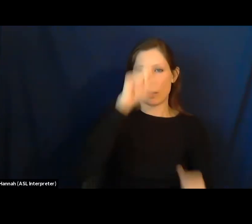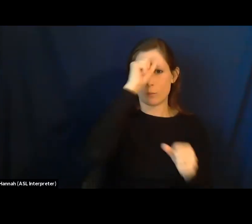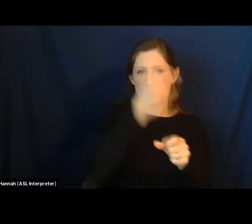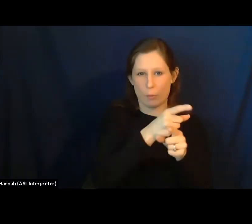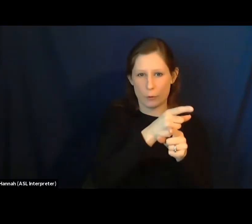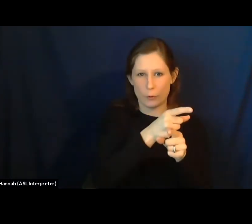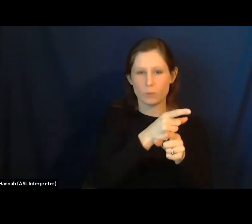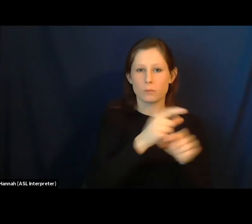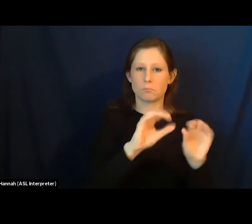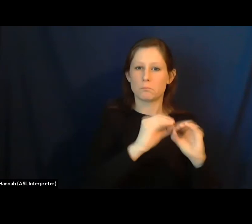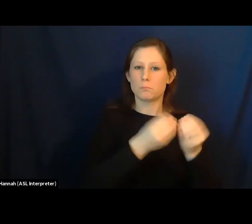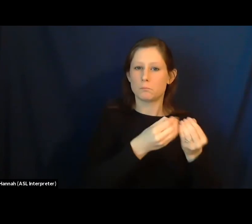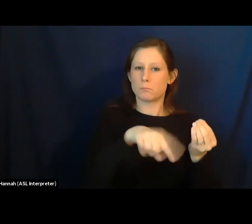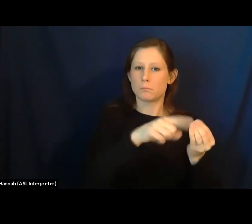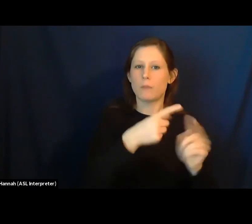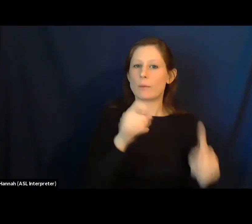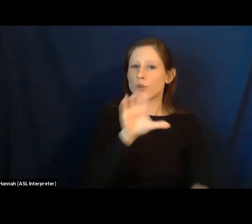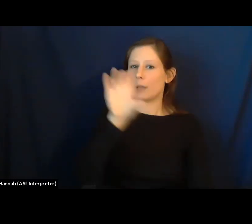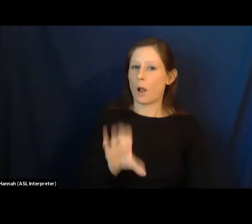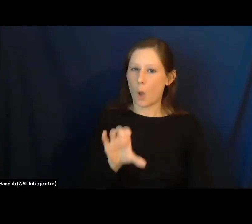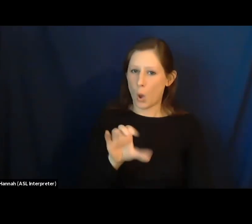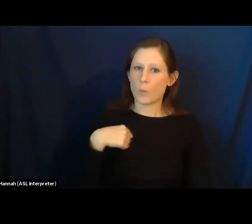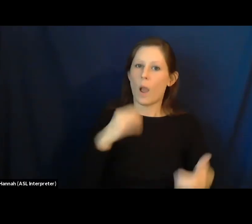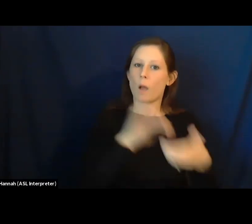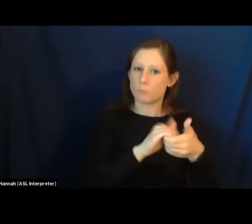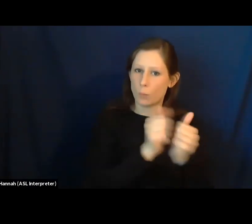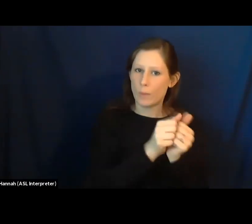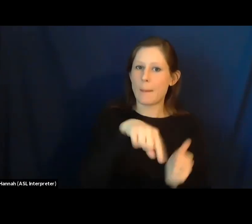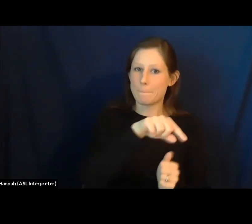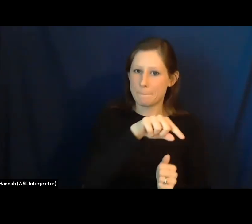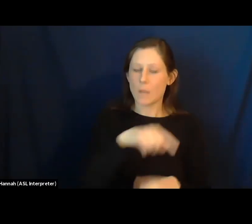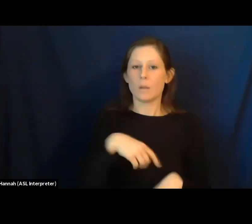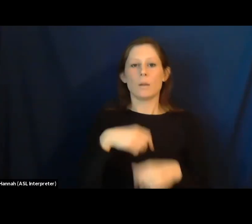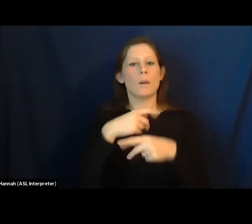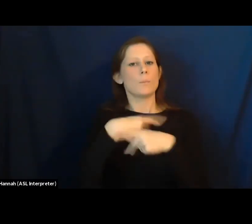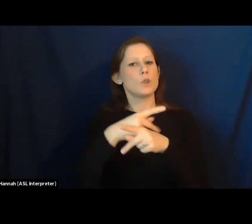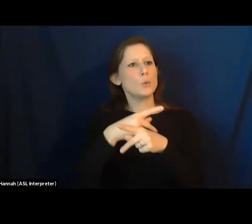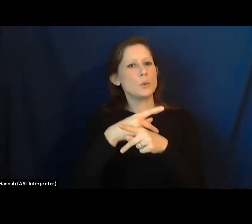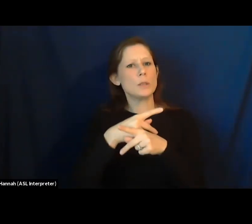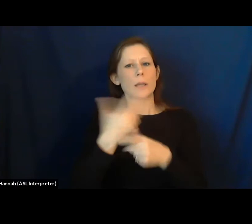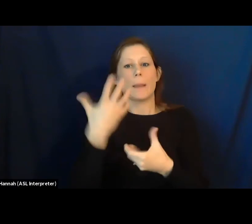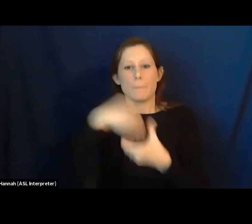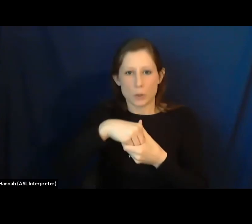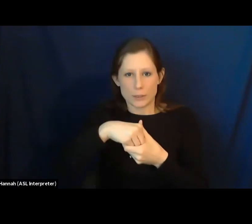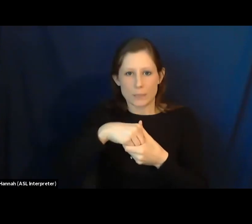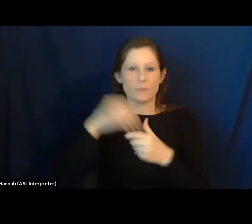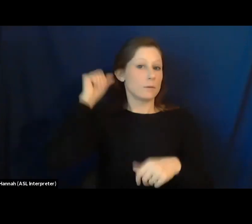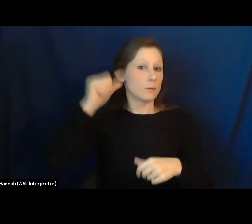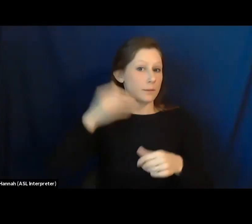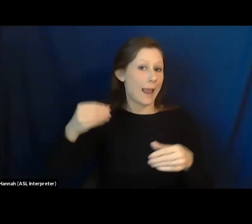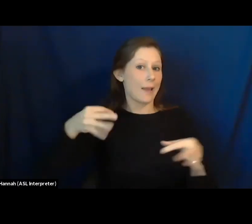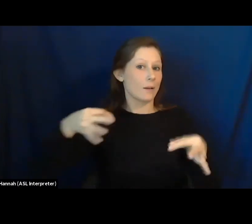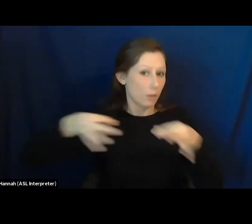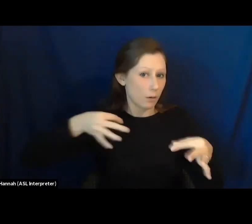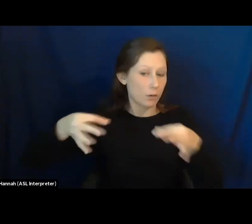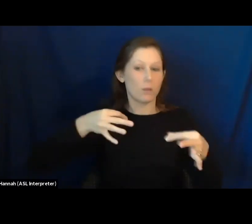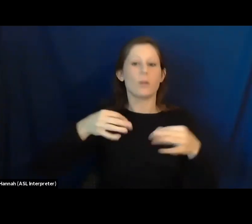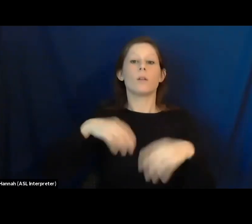out of Chicago, to produce an immersive audio and visual experience that interpreted Dickens'